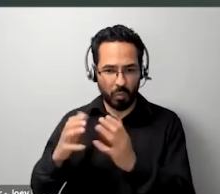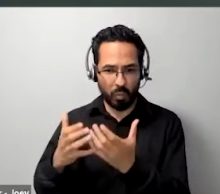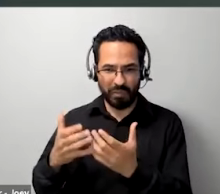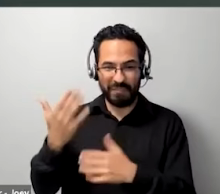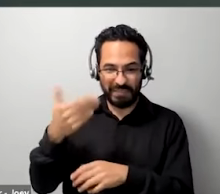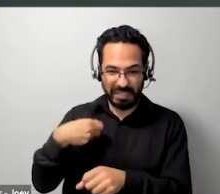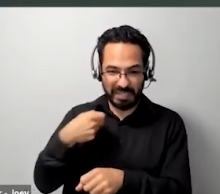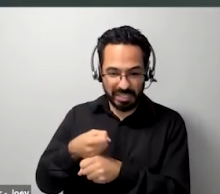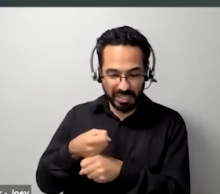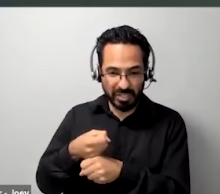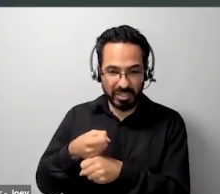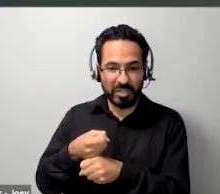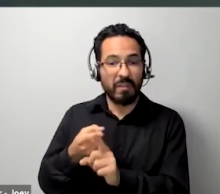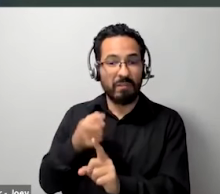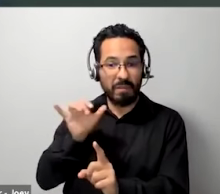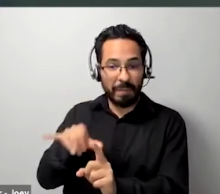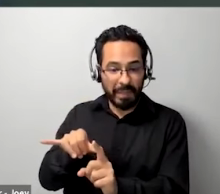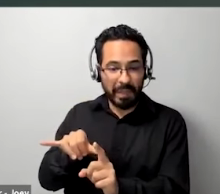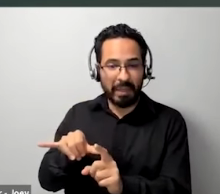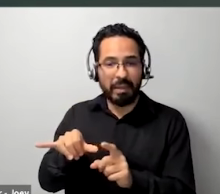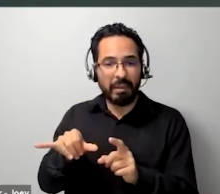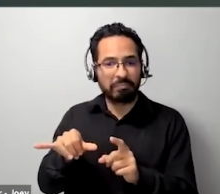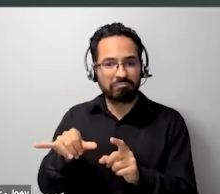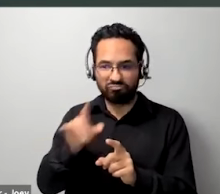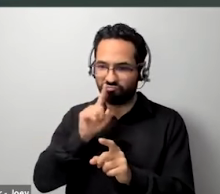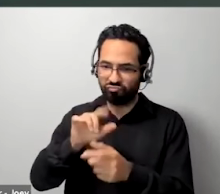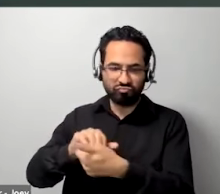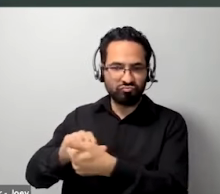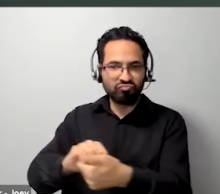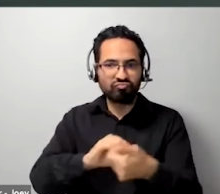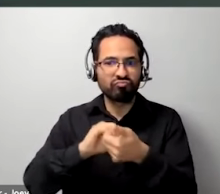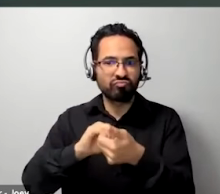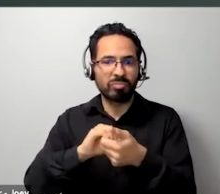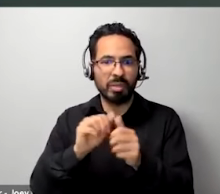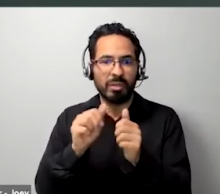And so through that I got to really collaborate and do more also within my role.